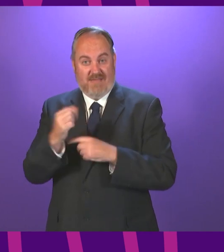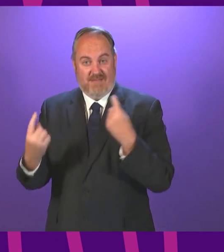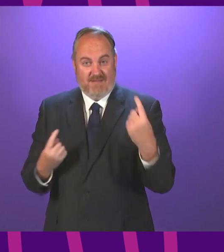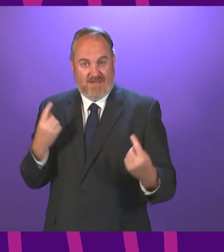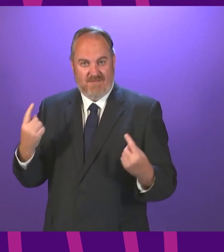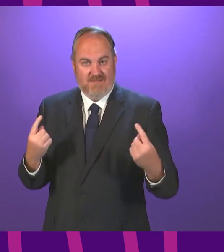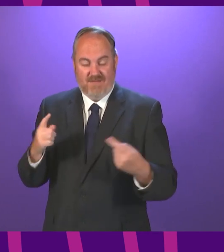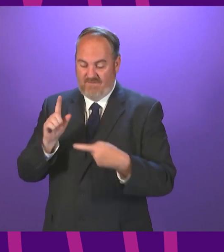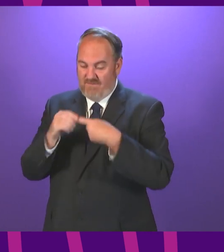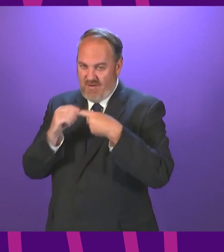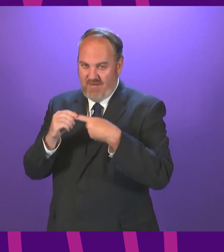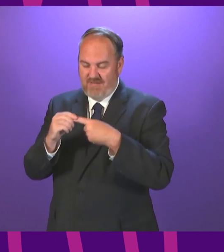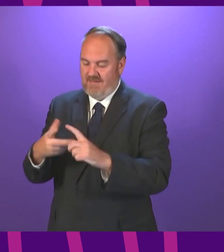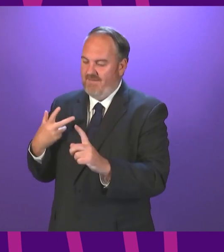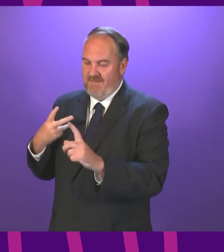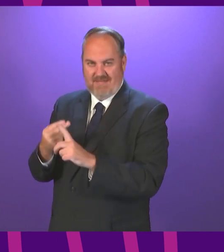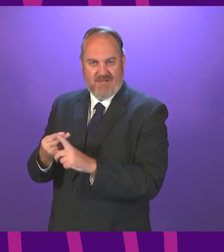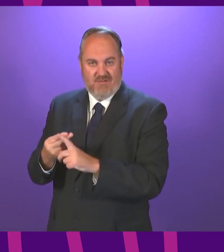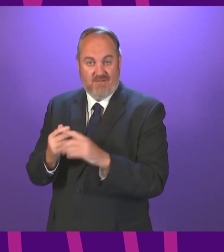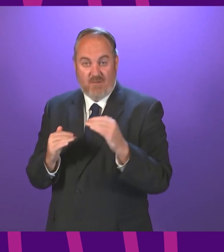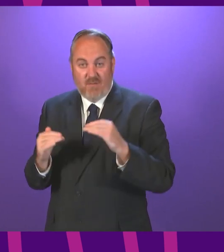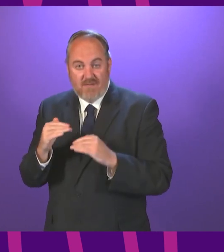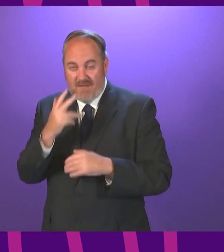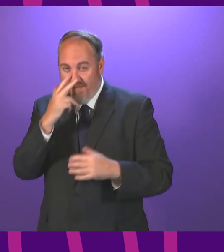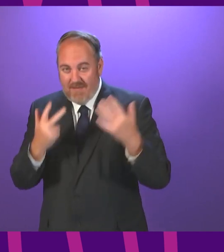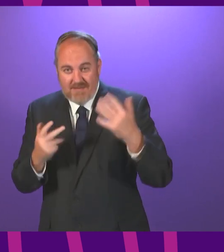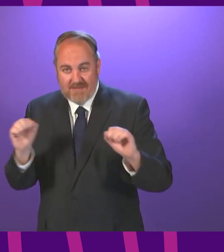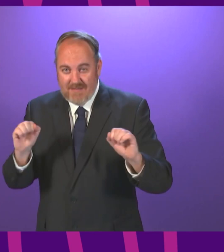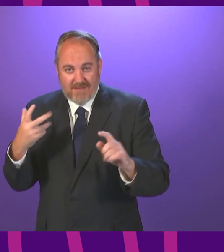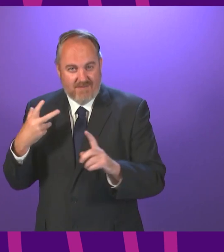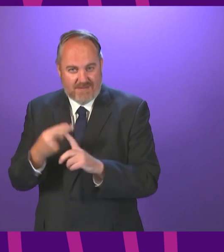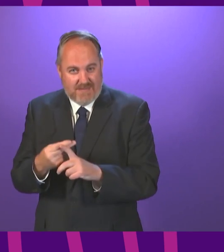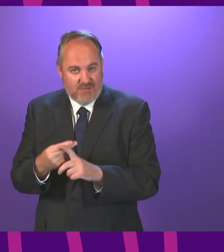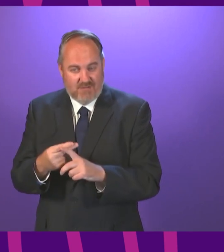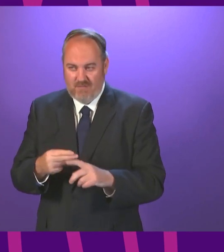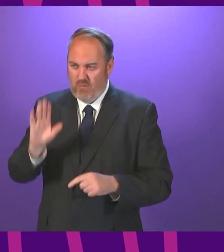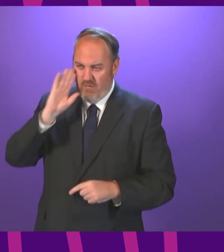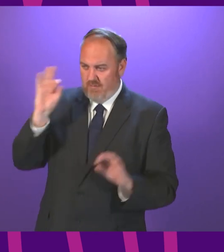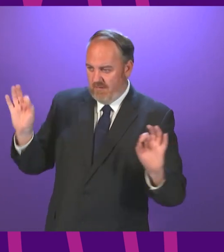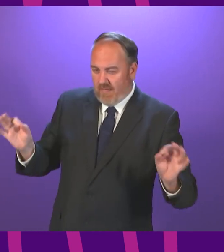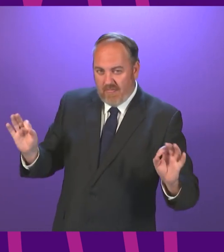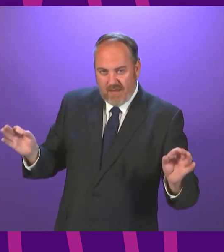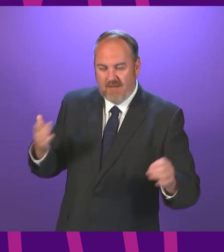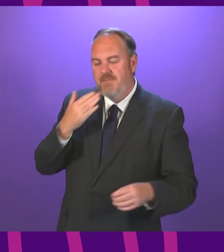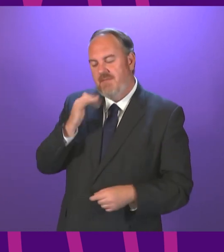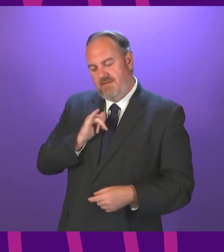get vaccinated. If you are over 18 and have not had a first-dose appointment, or if you are eight weeks or more from your second dose,